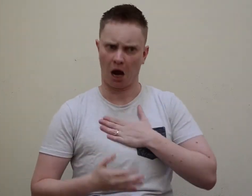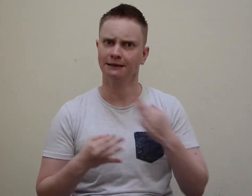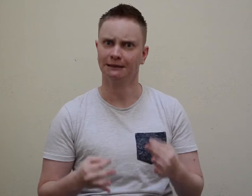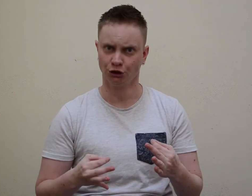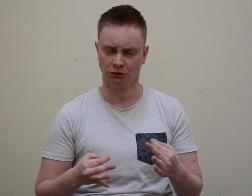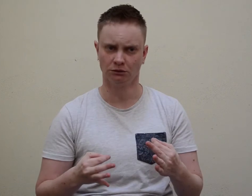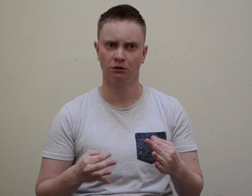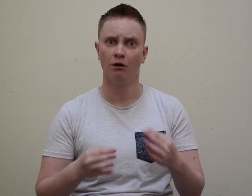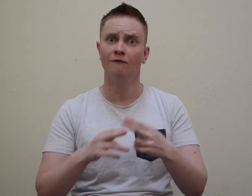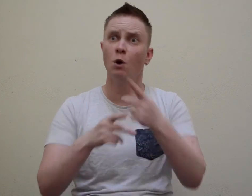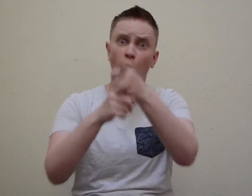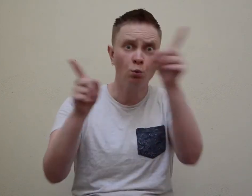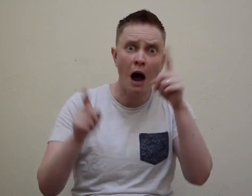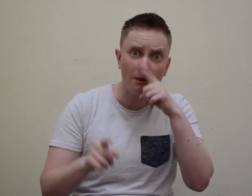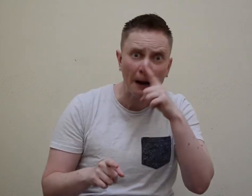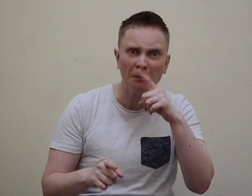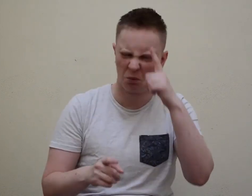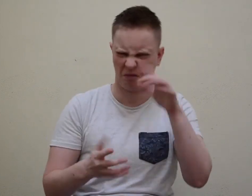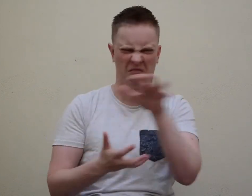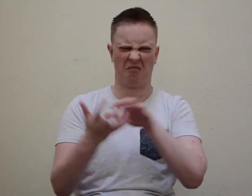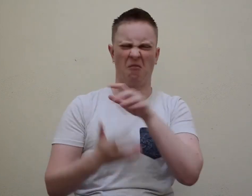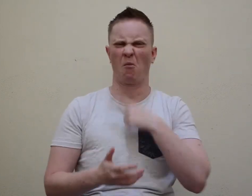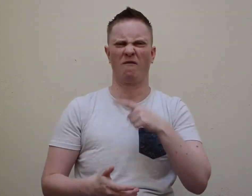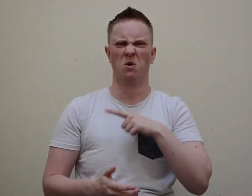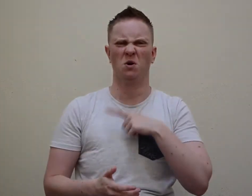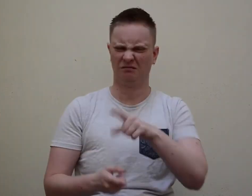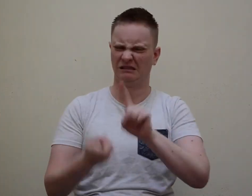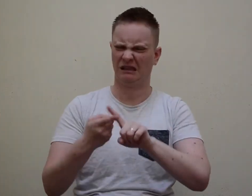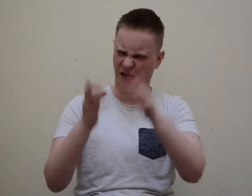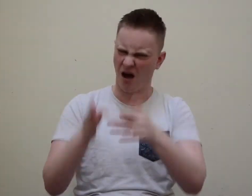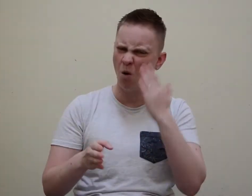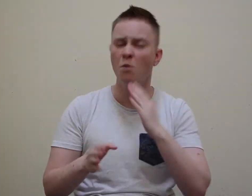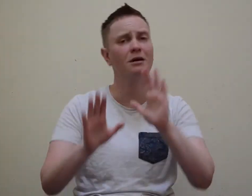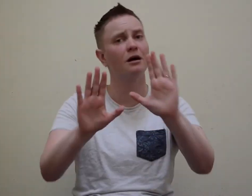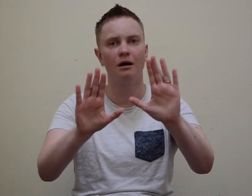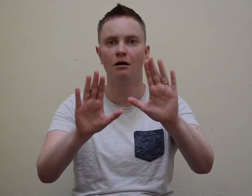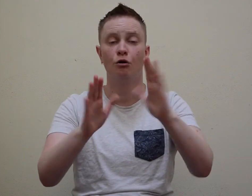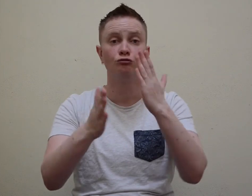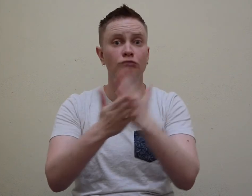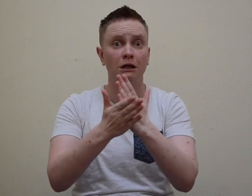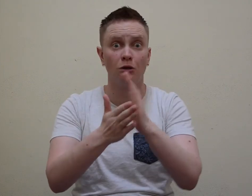as non-binary and transgender. That's my decision. And people are like, why are you confusing that, you're still a woman?